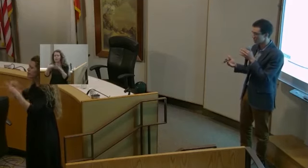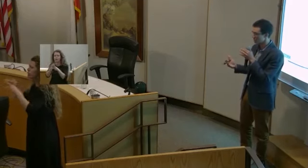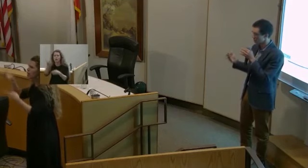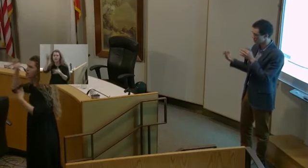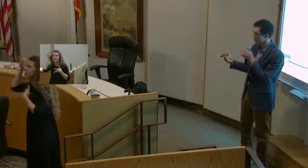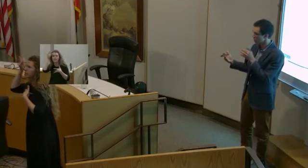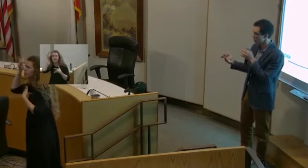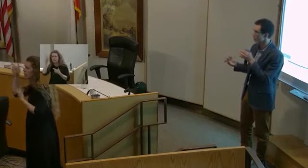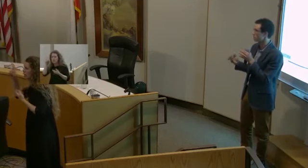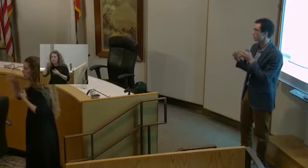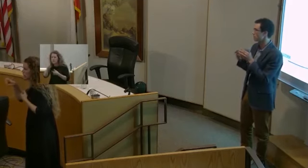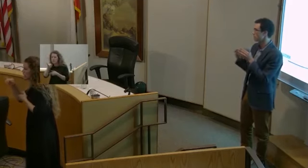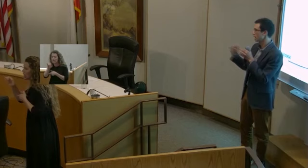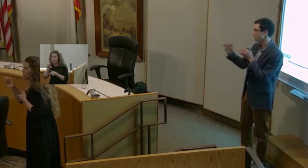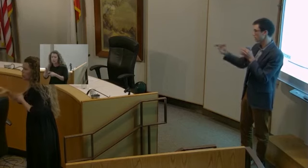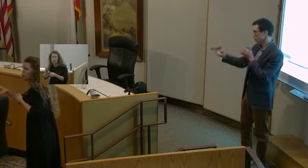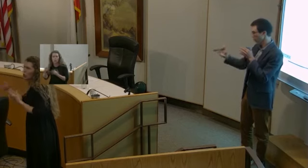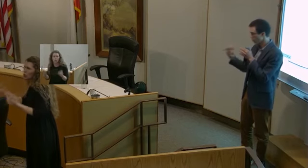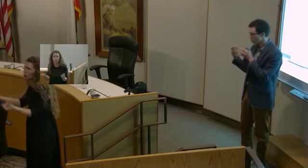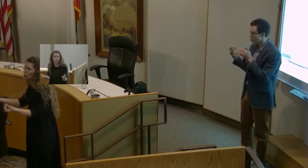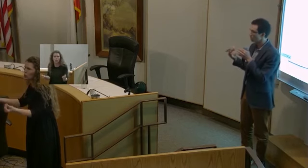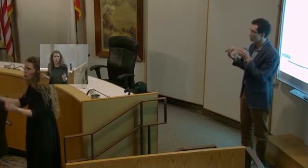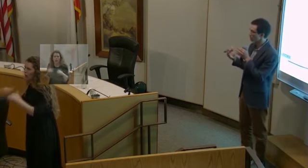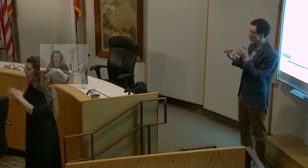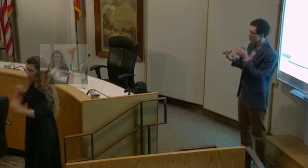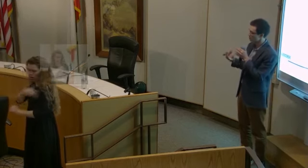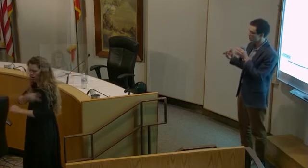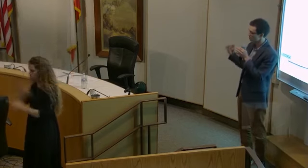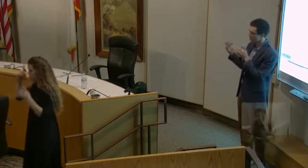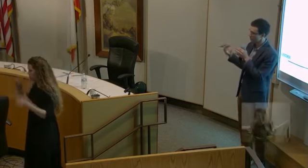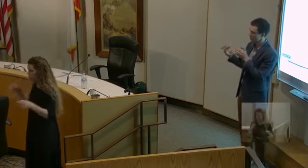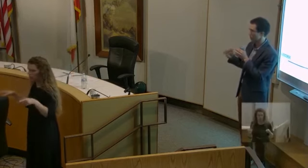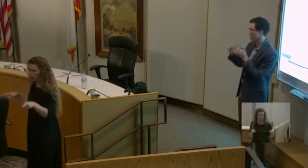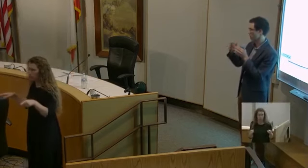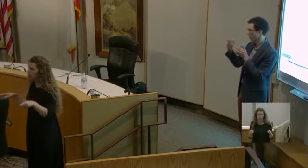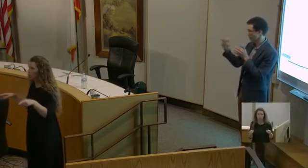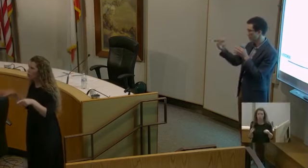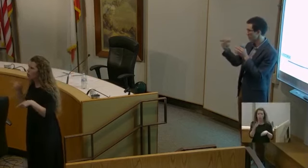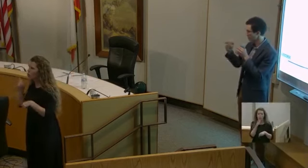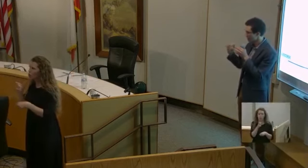sicker patients and then we'll create a mechanism to care for, maybe the less